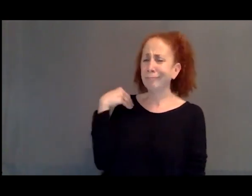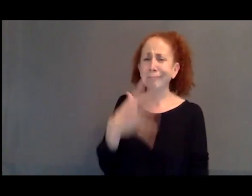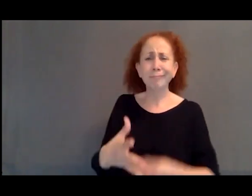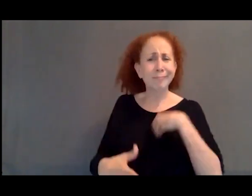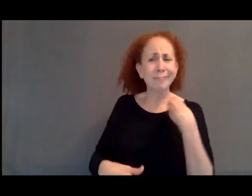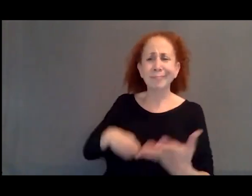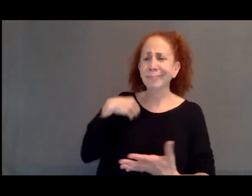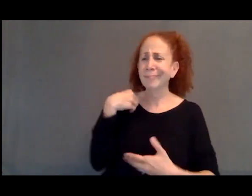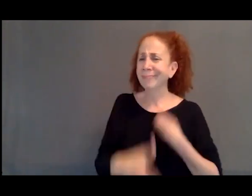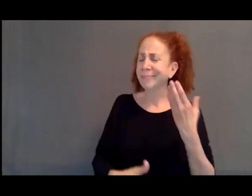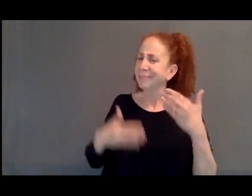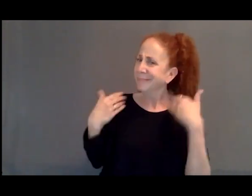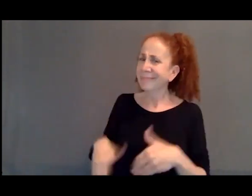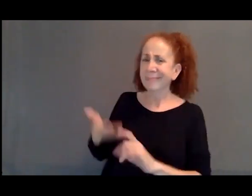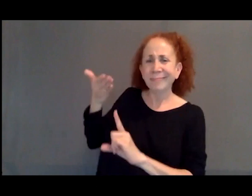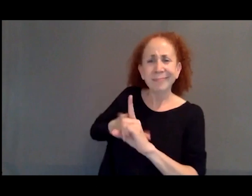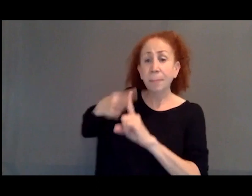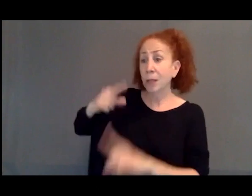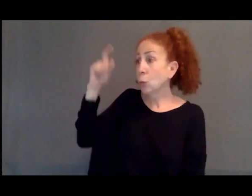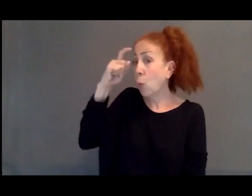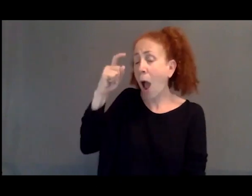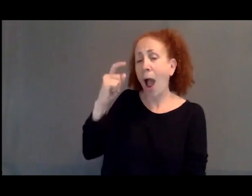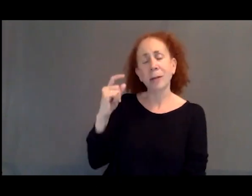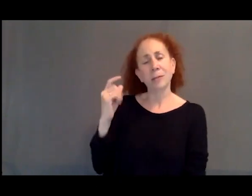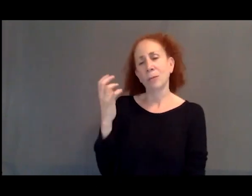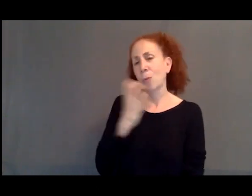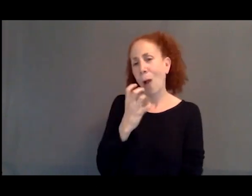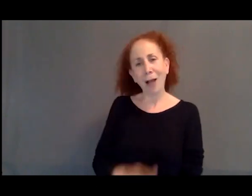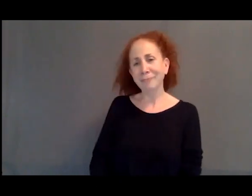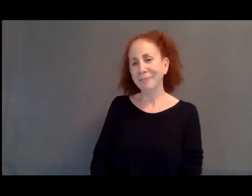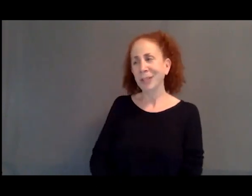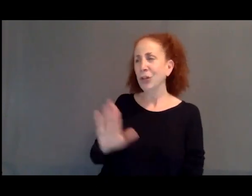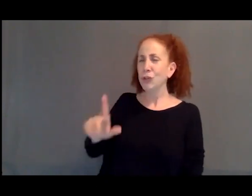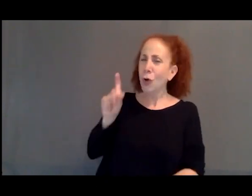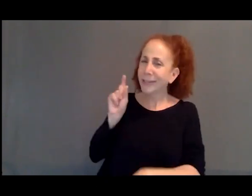I mean, you are as generous as you are wise. Just the time and the care with which